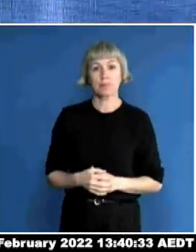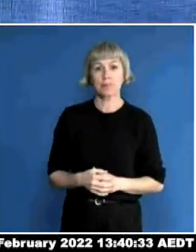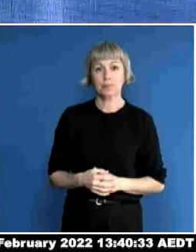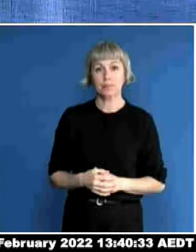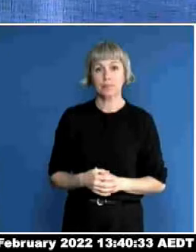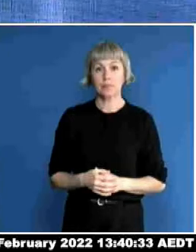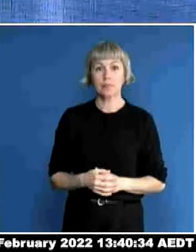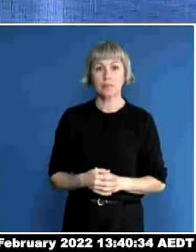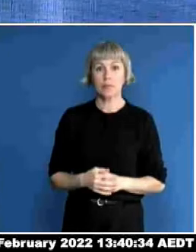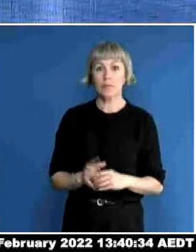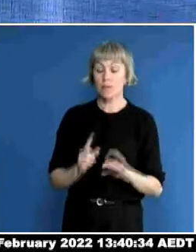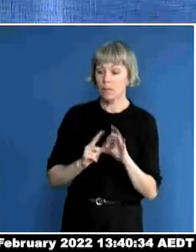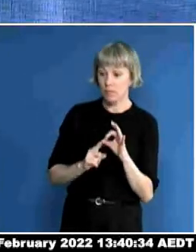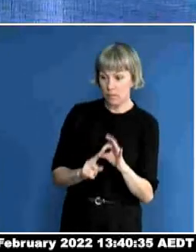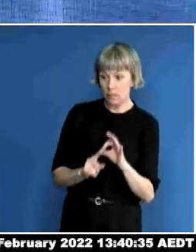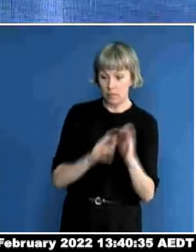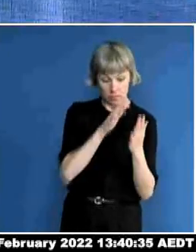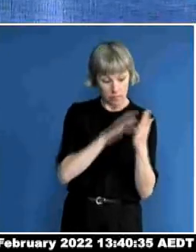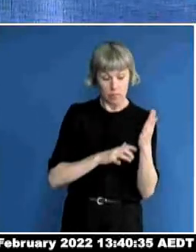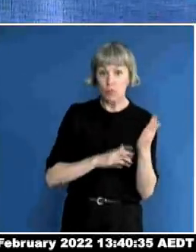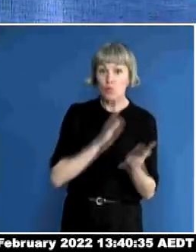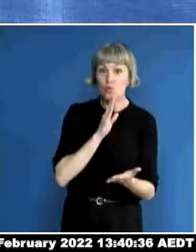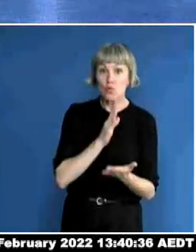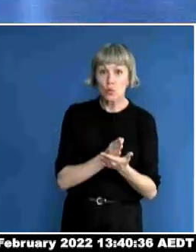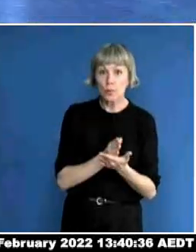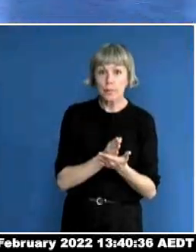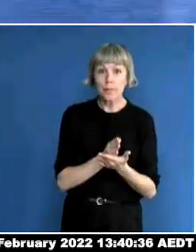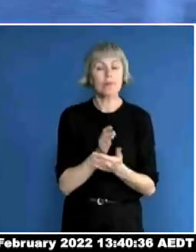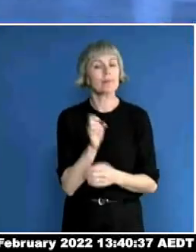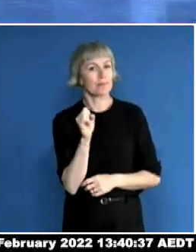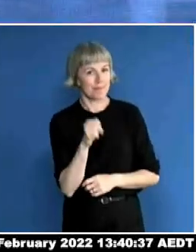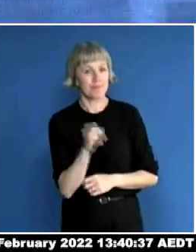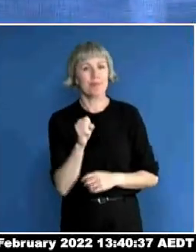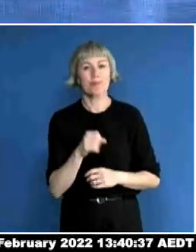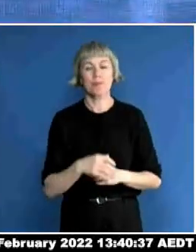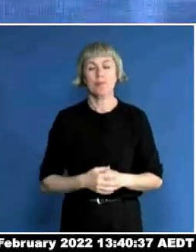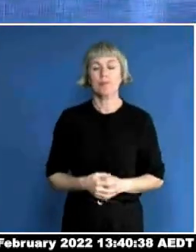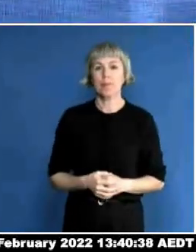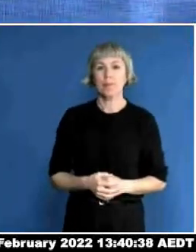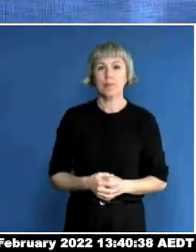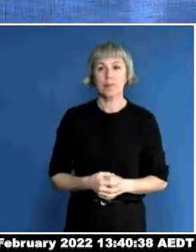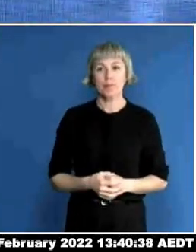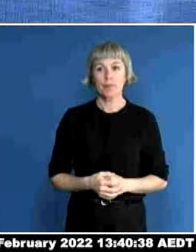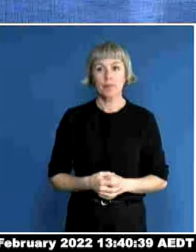Yes. MS EASTMAN: As I said, we are going to use your pseudonym, so I will call